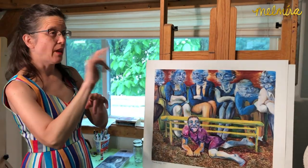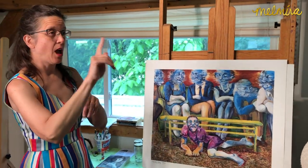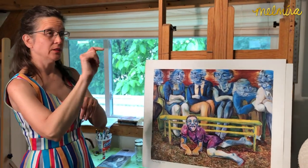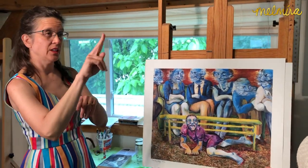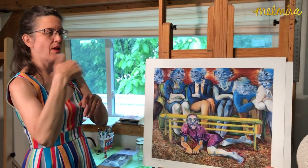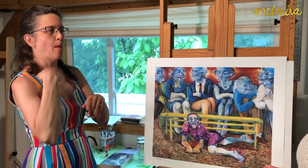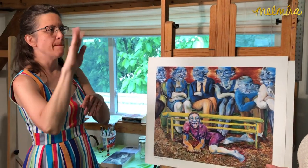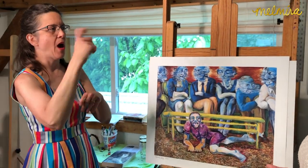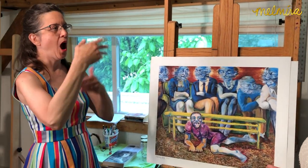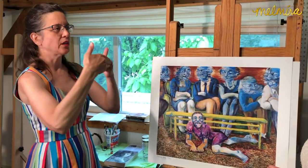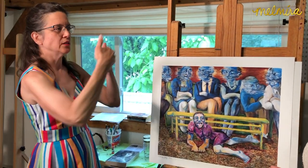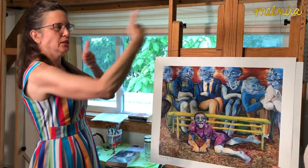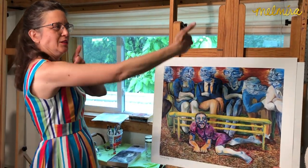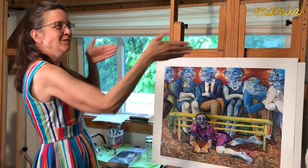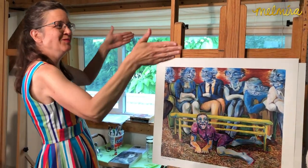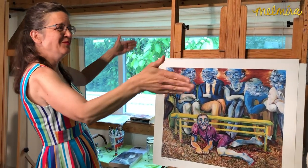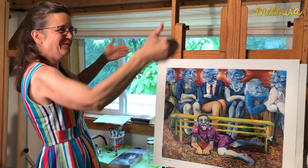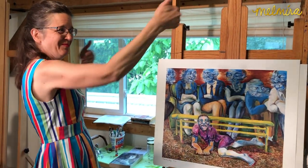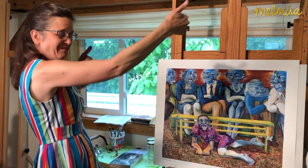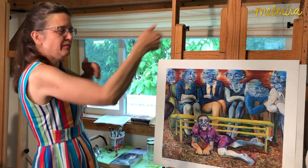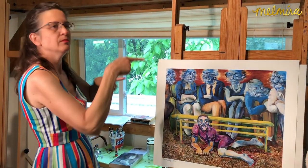and that time it was a huge boxy thing.